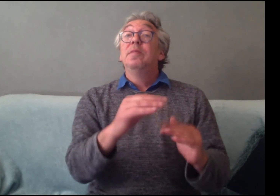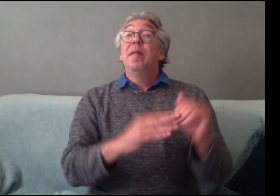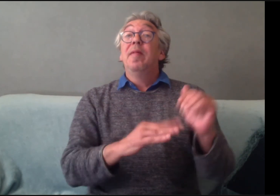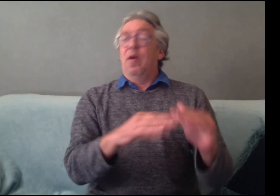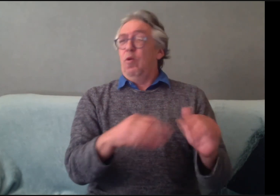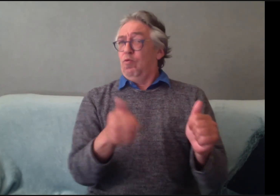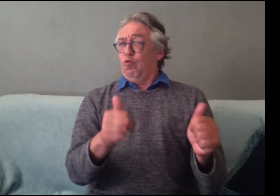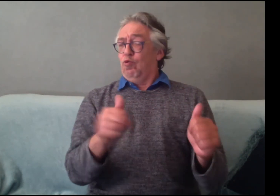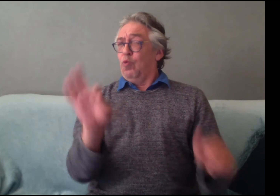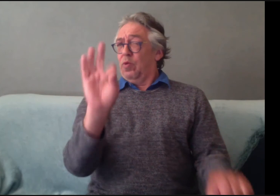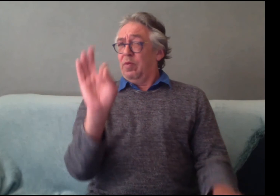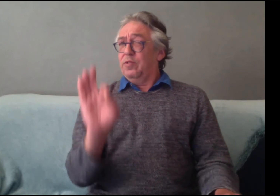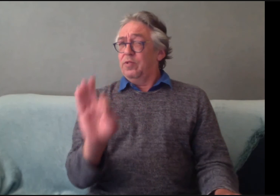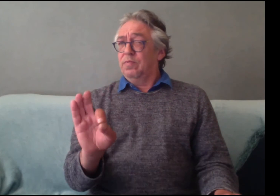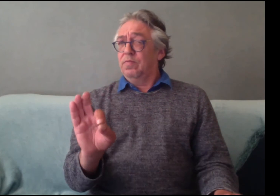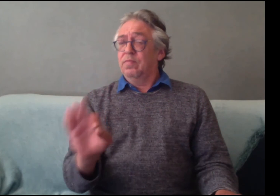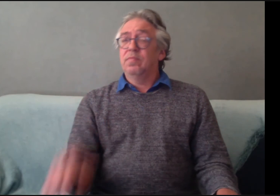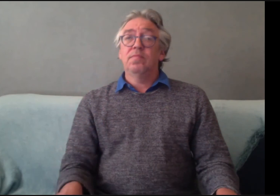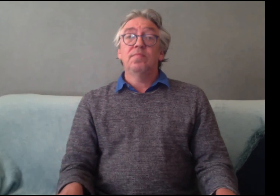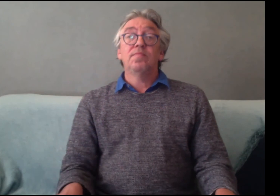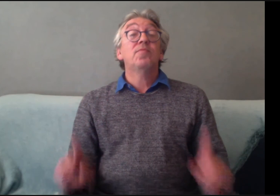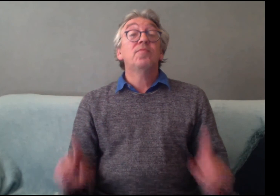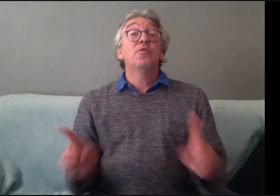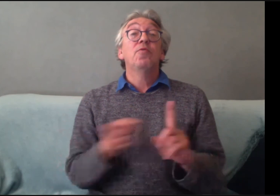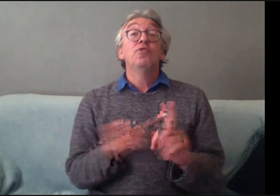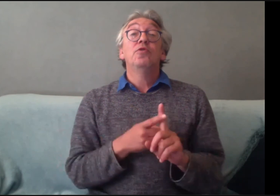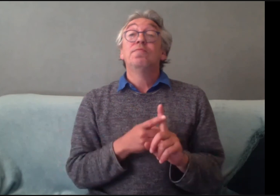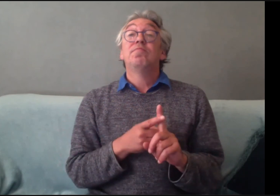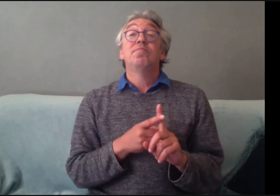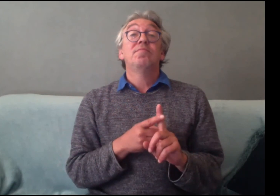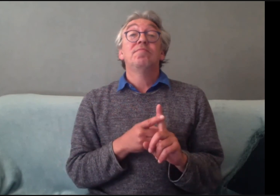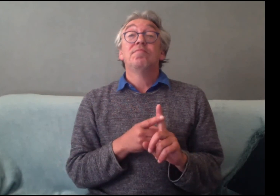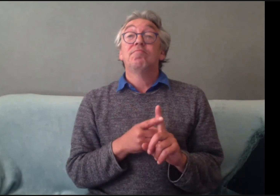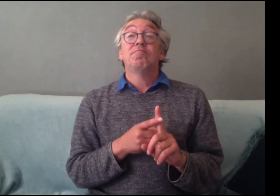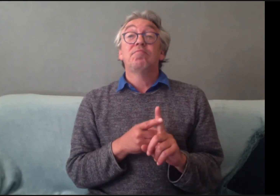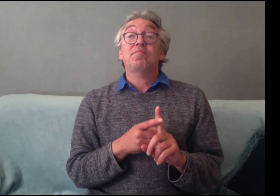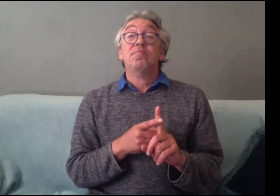there is no such name for any action or strand